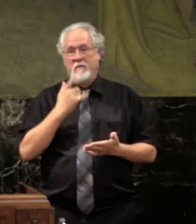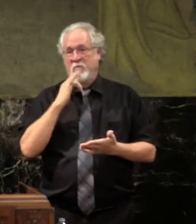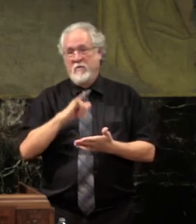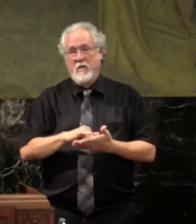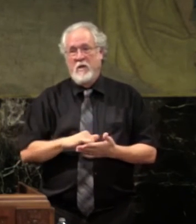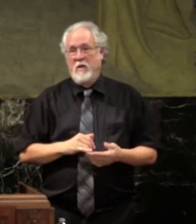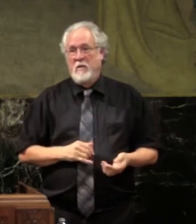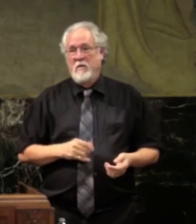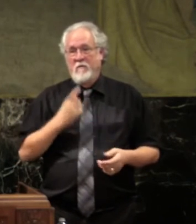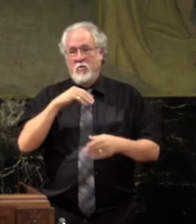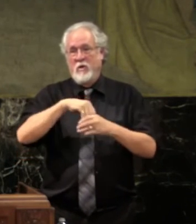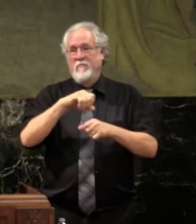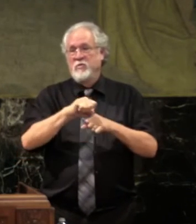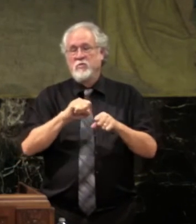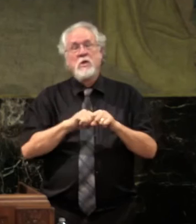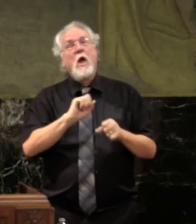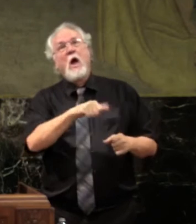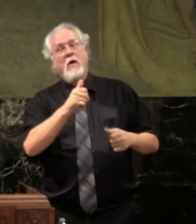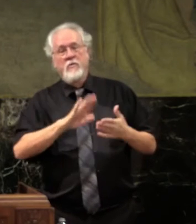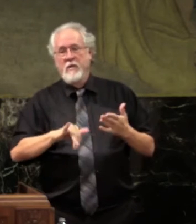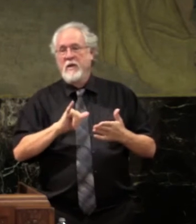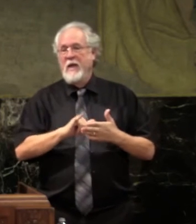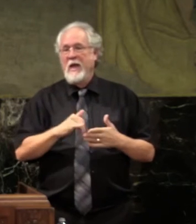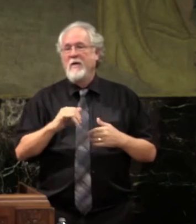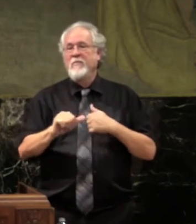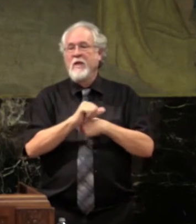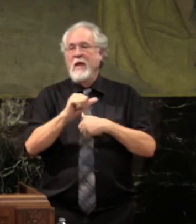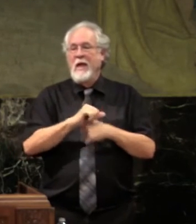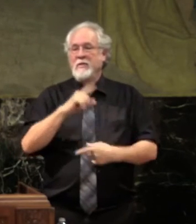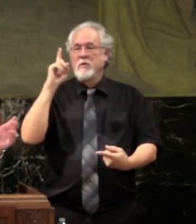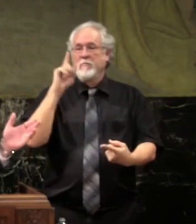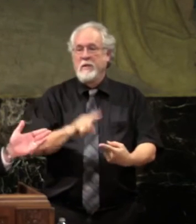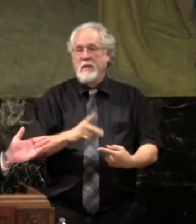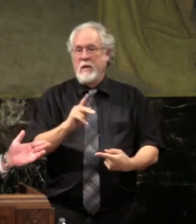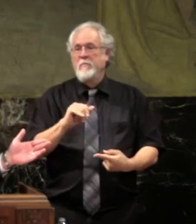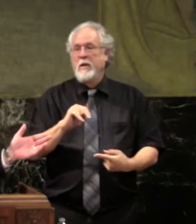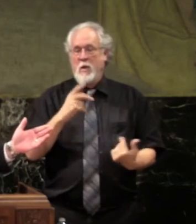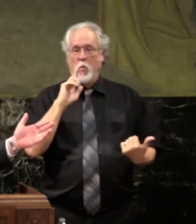infrastructure other than the hazard mitigation grant program which we are going to have that comes with a